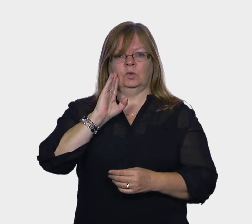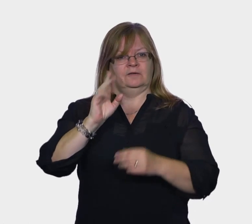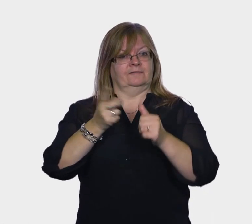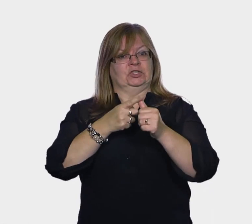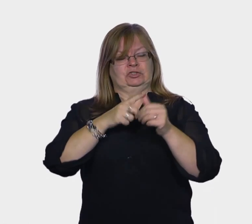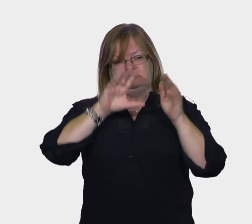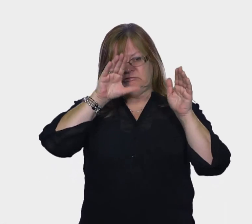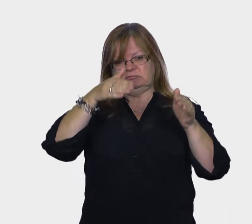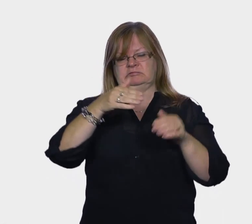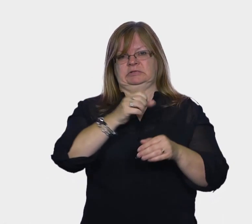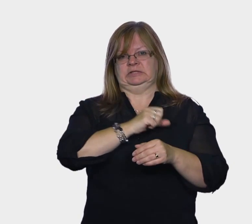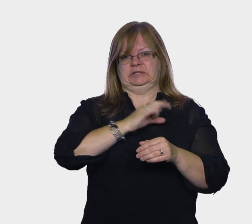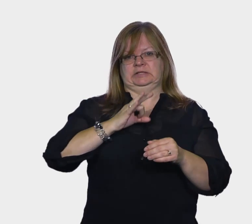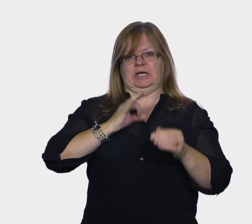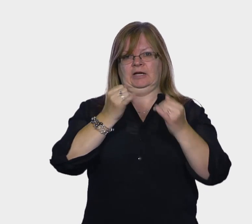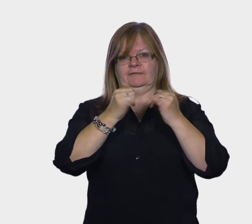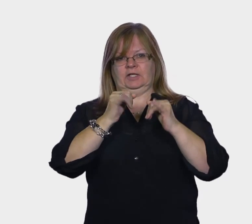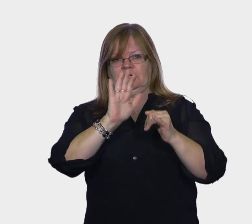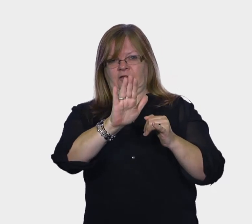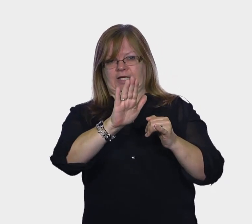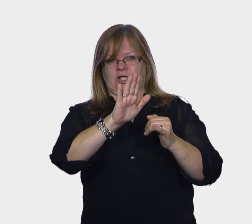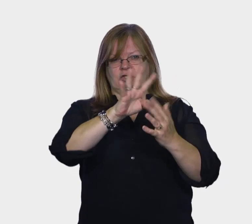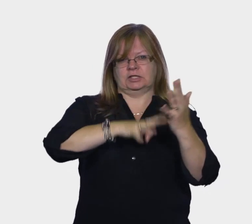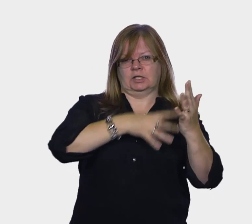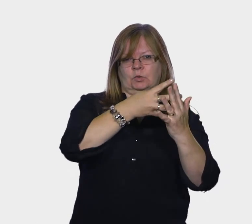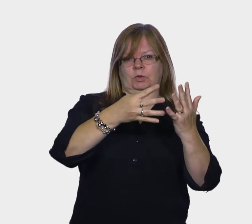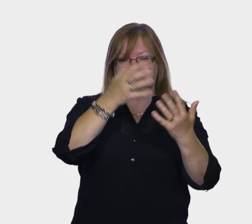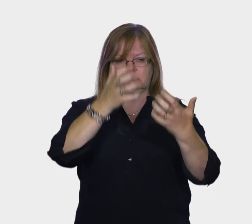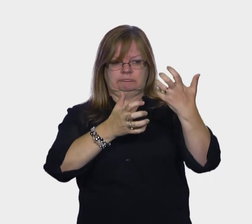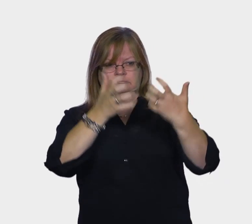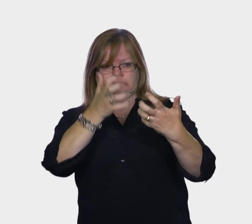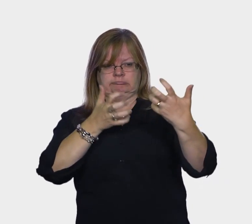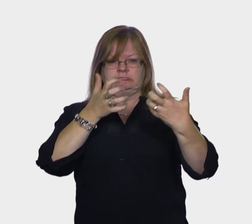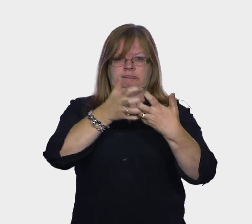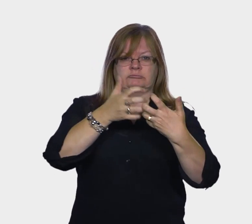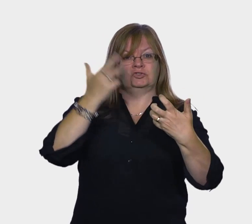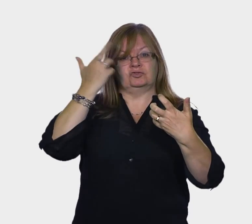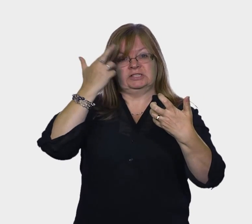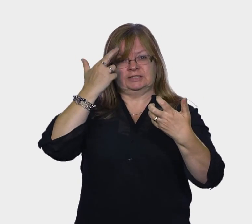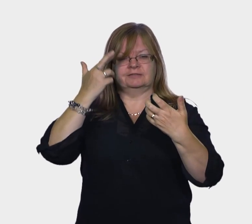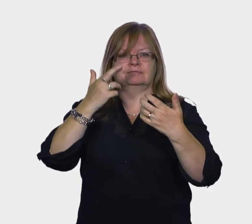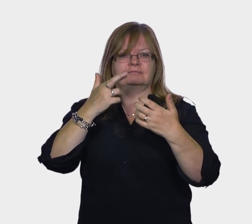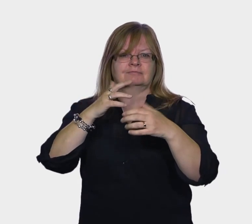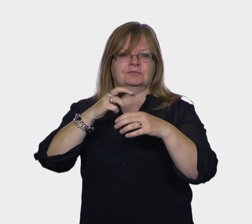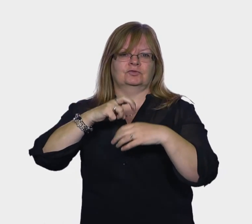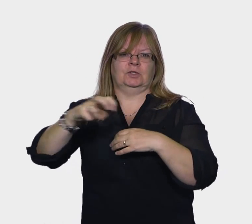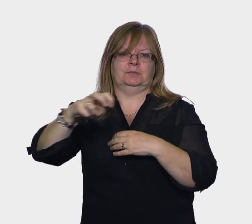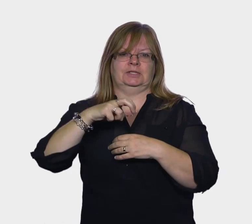is adjusting the schedules of staff and freelance interpreters